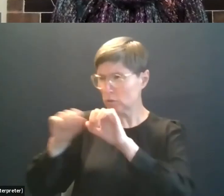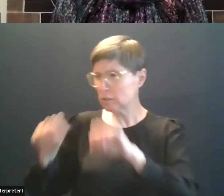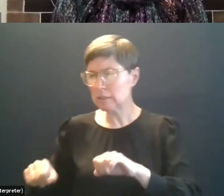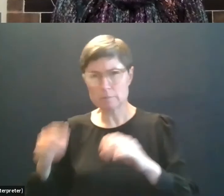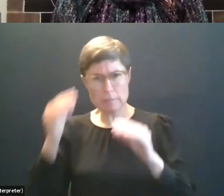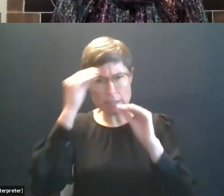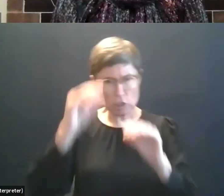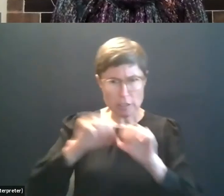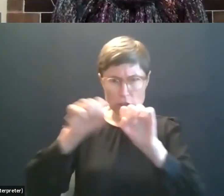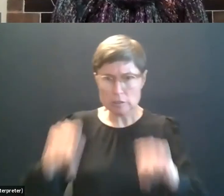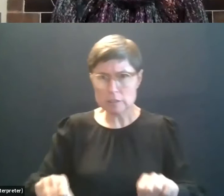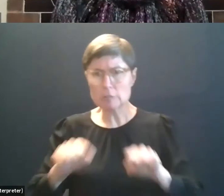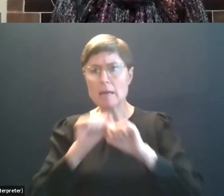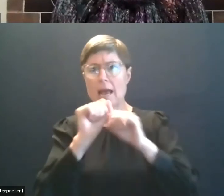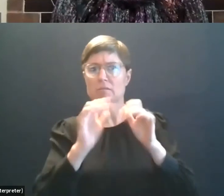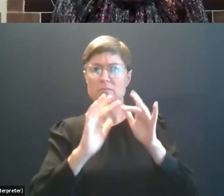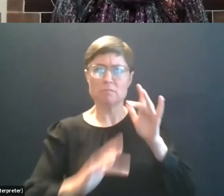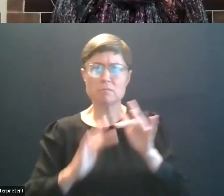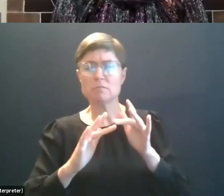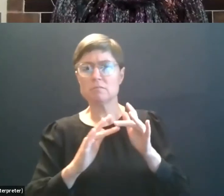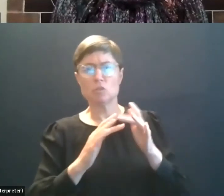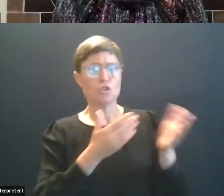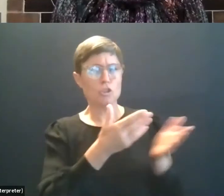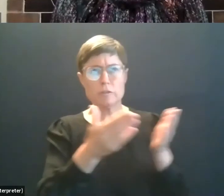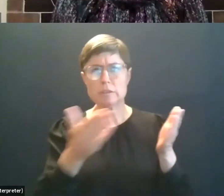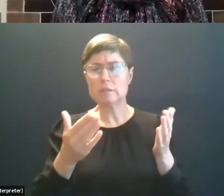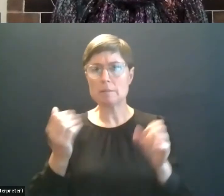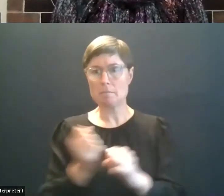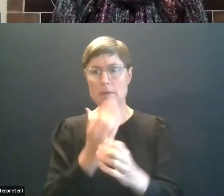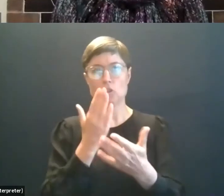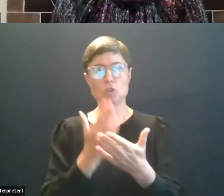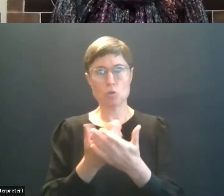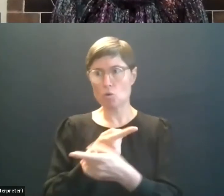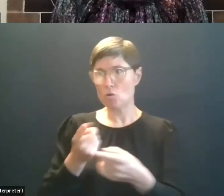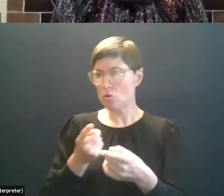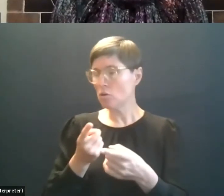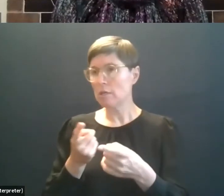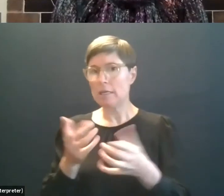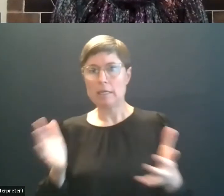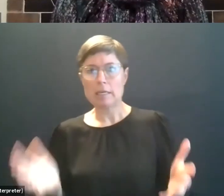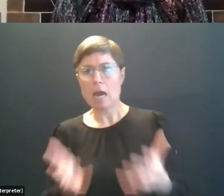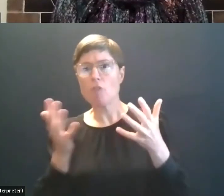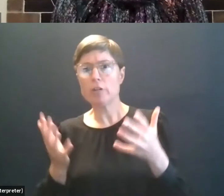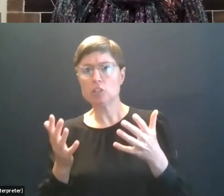infrastructure and services in ways that encourage and foster sort of that sense of shared support